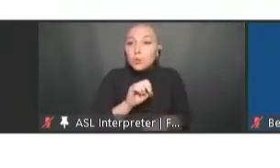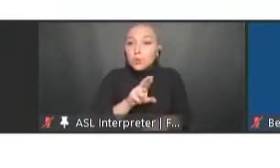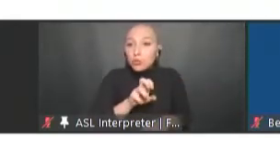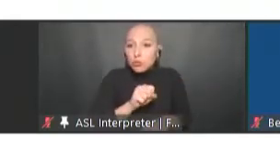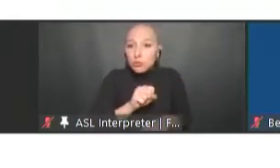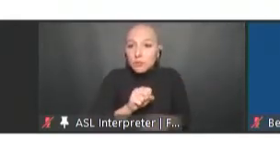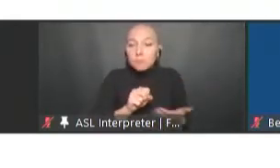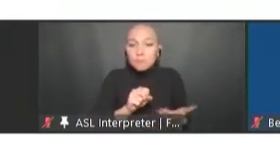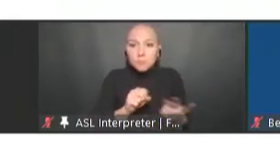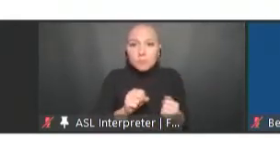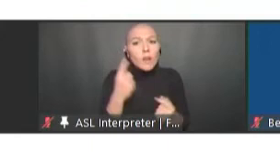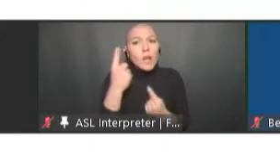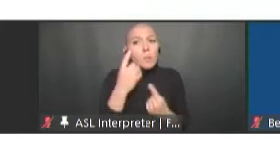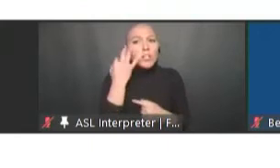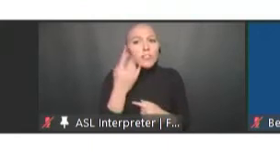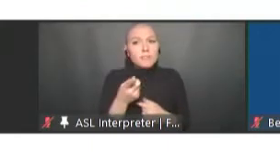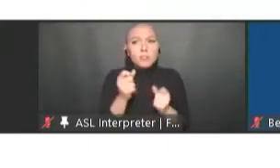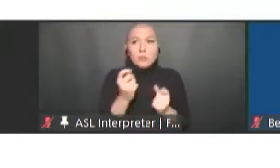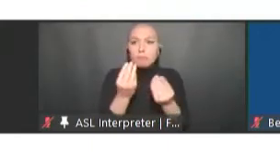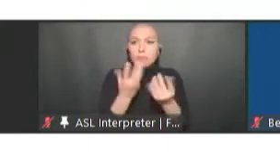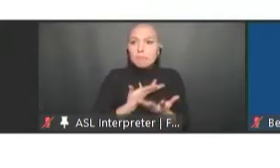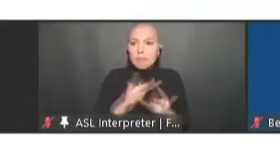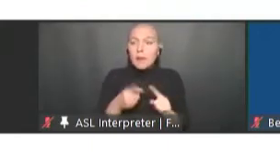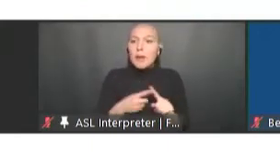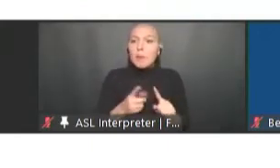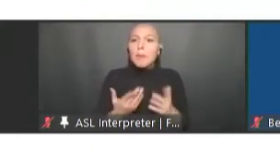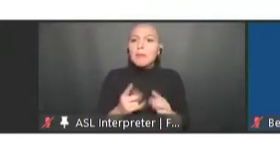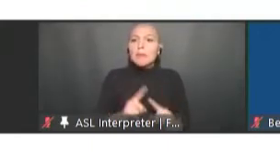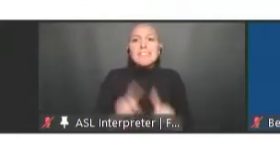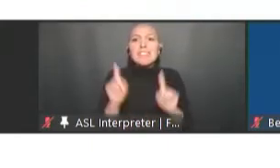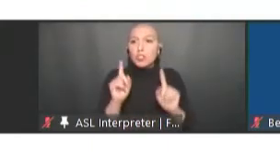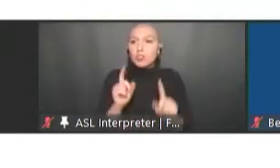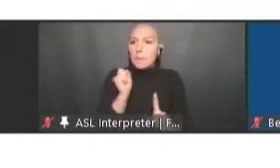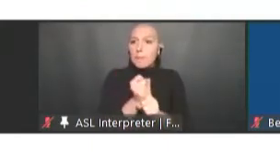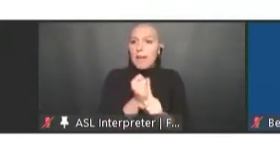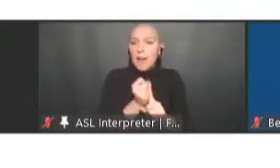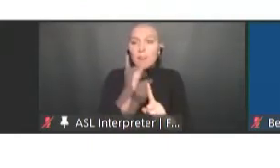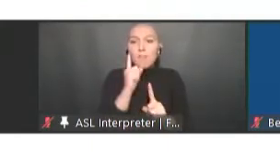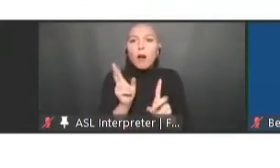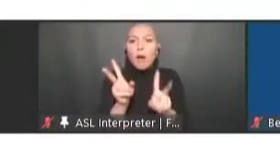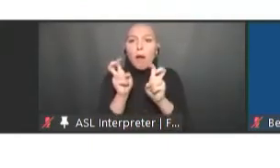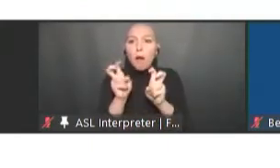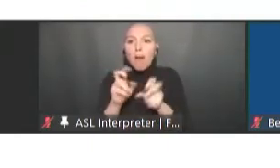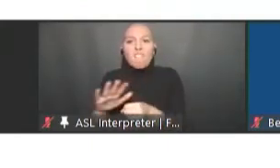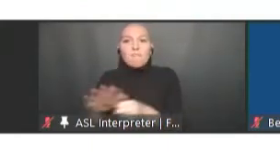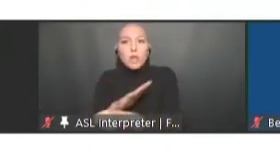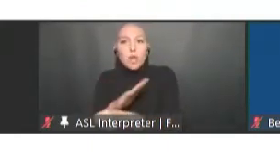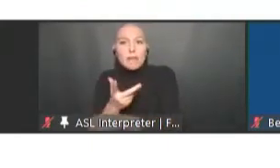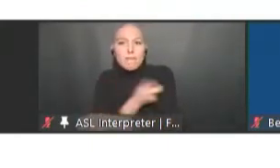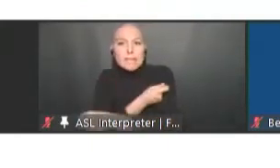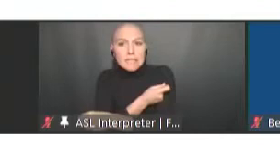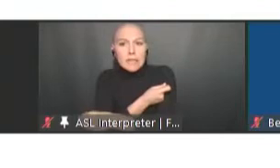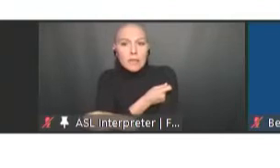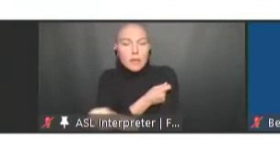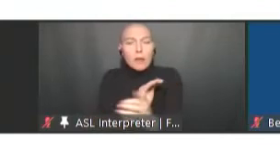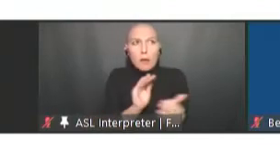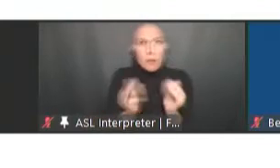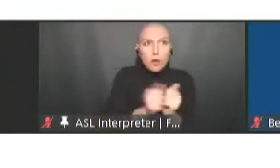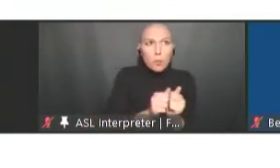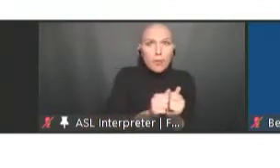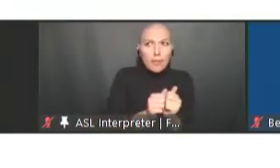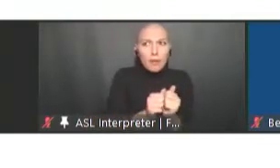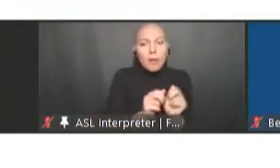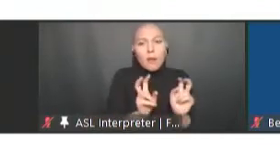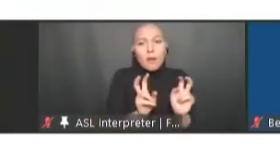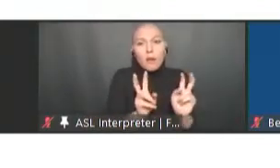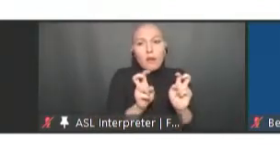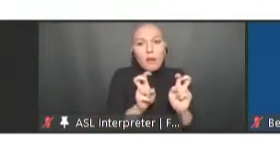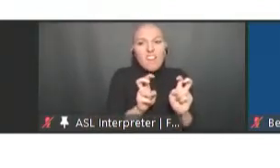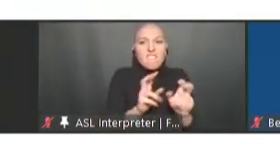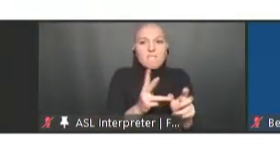any differential impact of quote-unquote, "fully vaccinated" versus vaccinated and boosted?